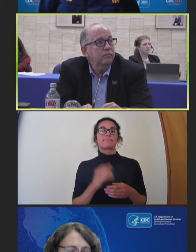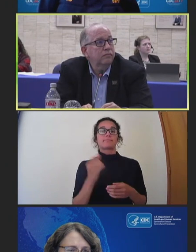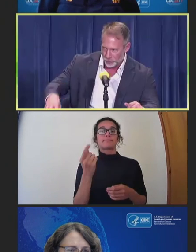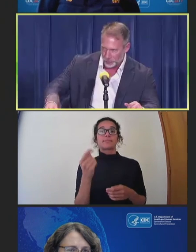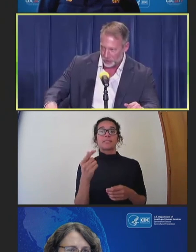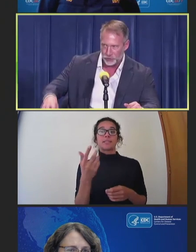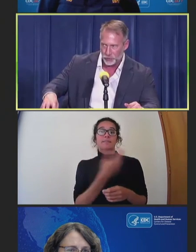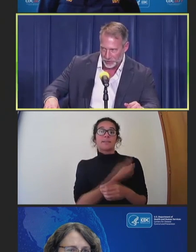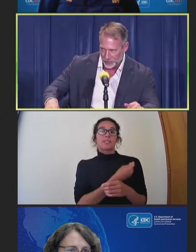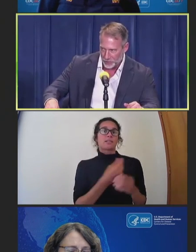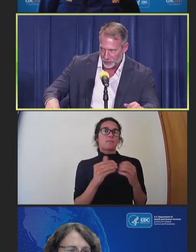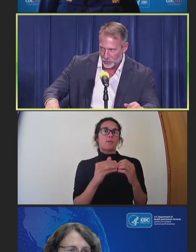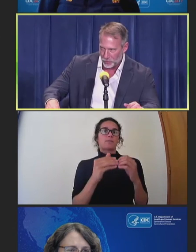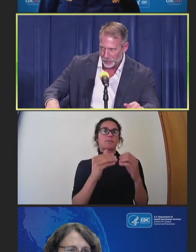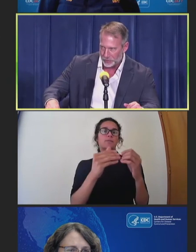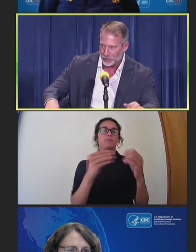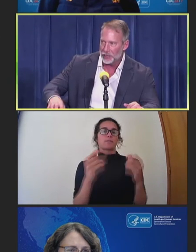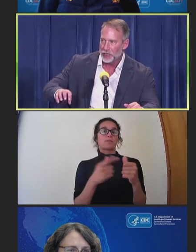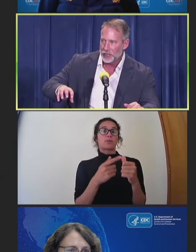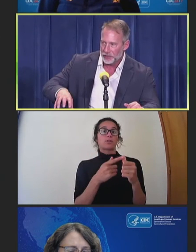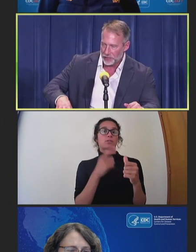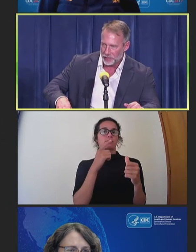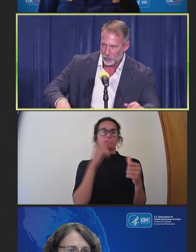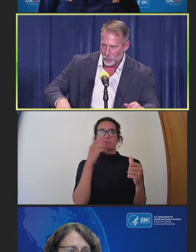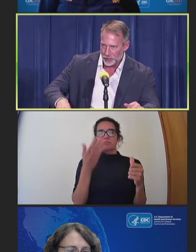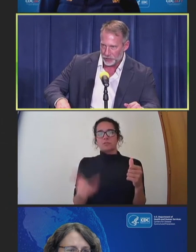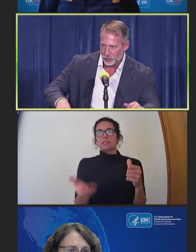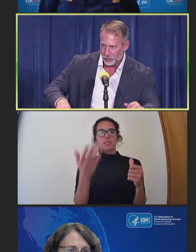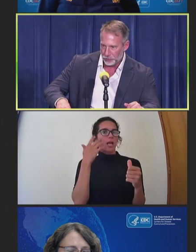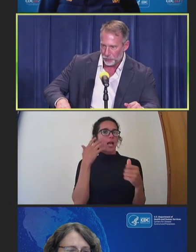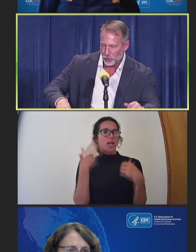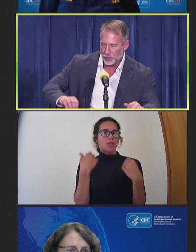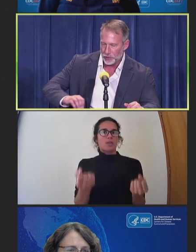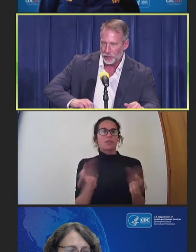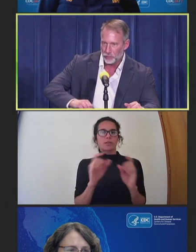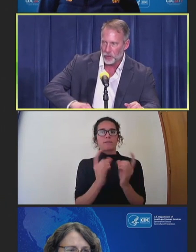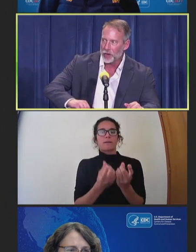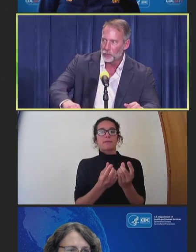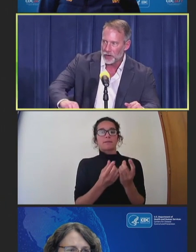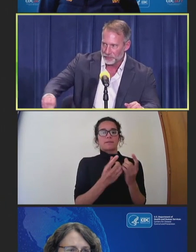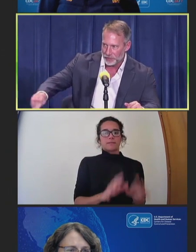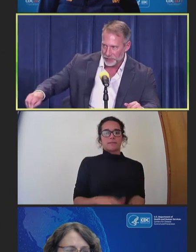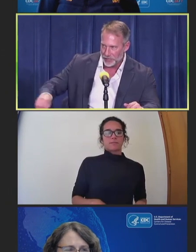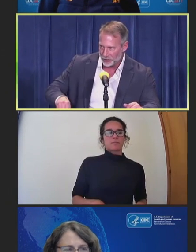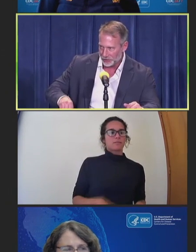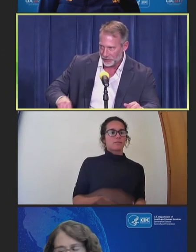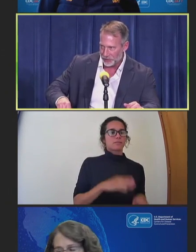it first just went to the health departments. Then it went to the Ryan White funded agencies,